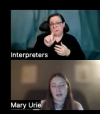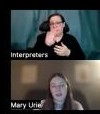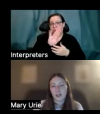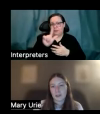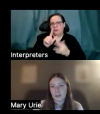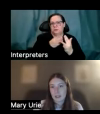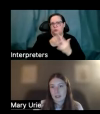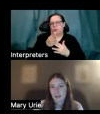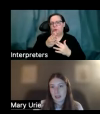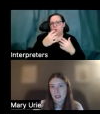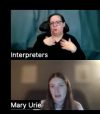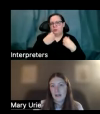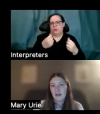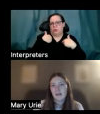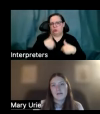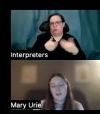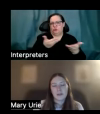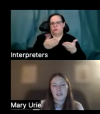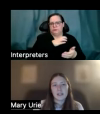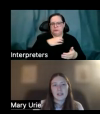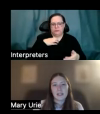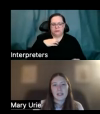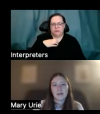the Health and Human Services Committee, just because it tends